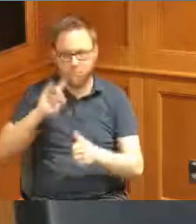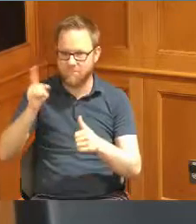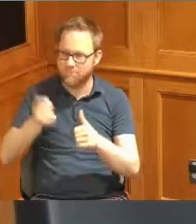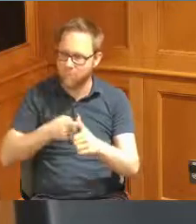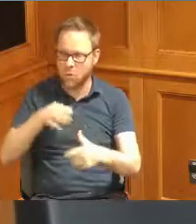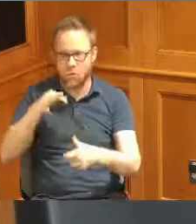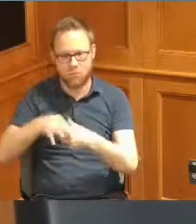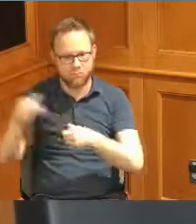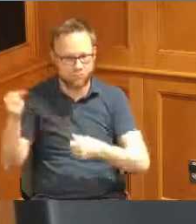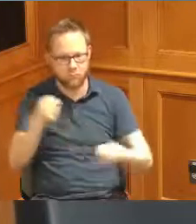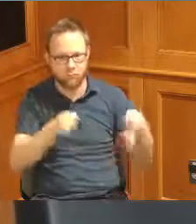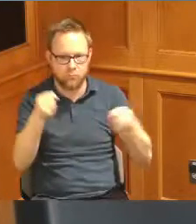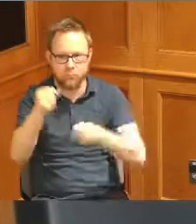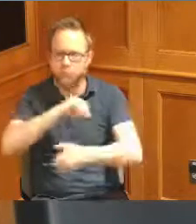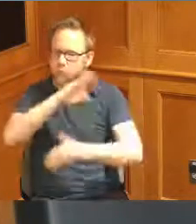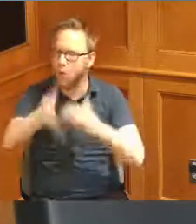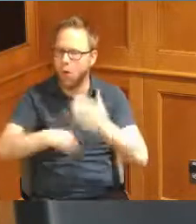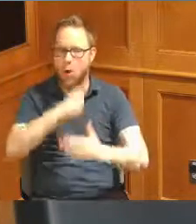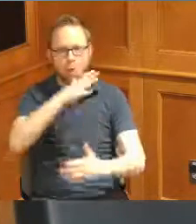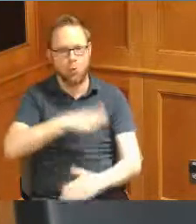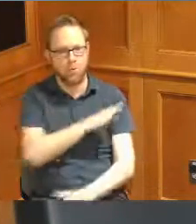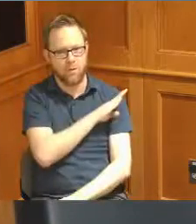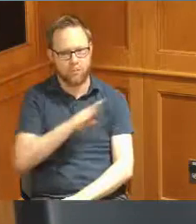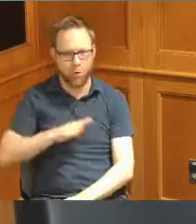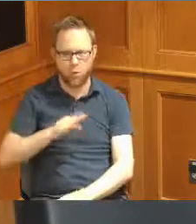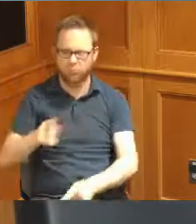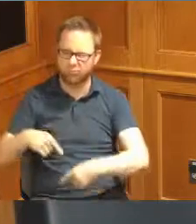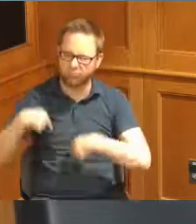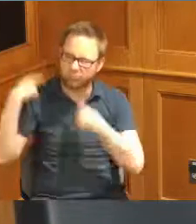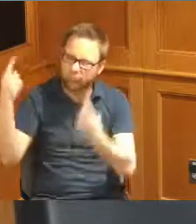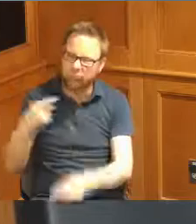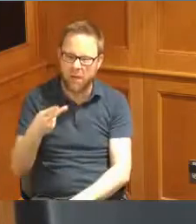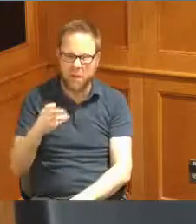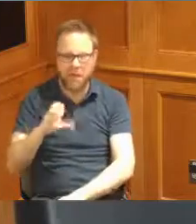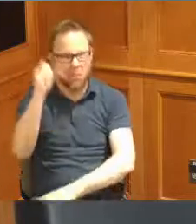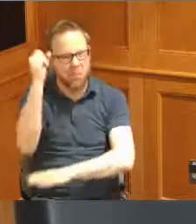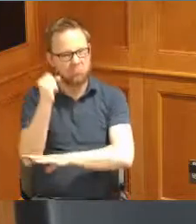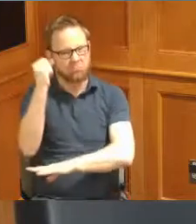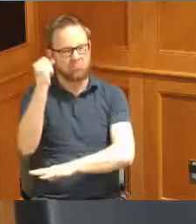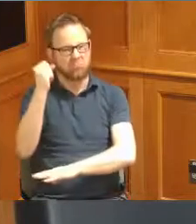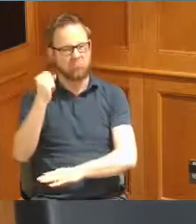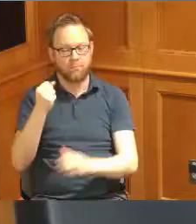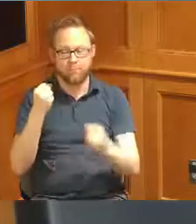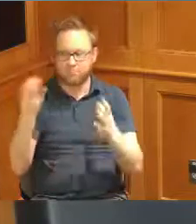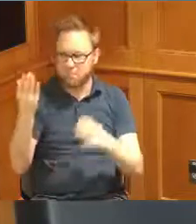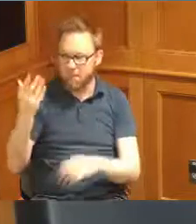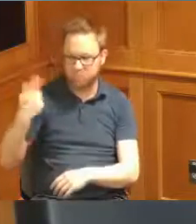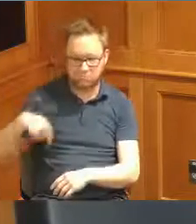all-elected female board in Hamilton County History many of us have been athletes as well I